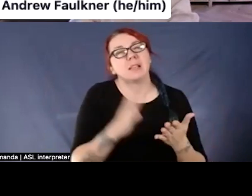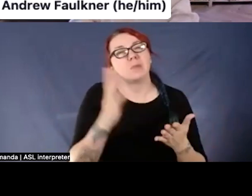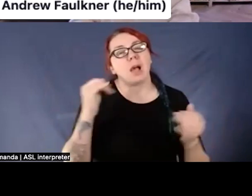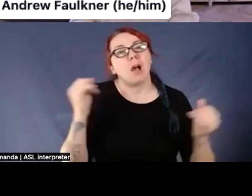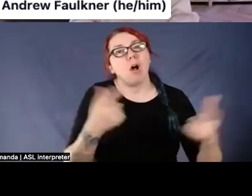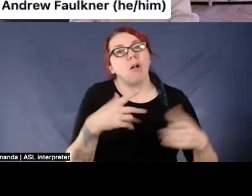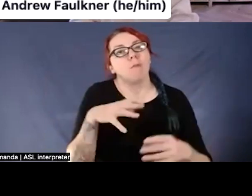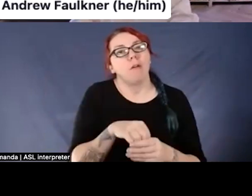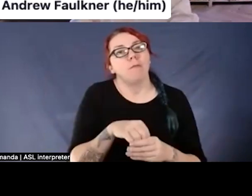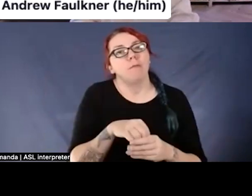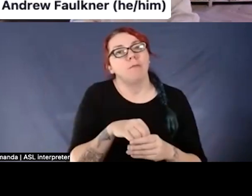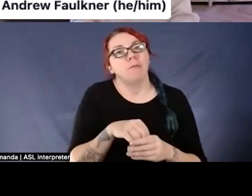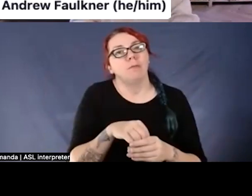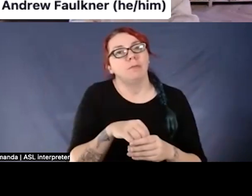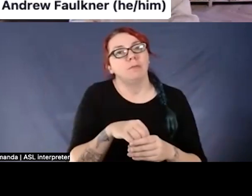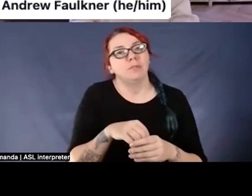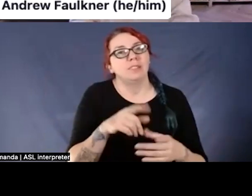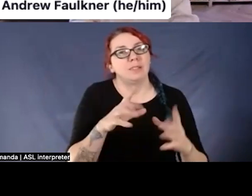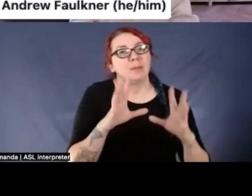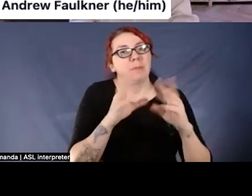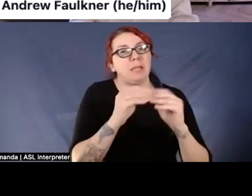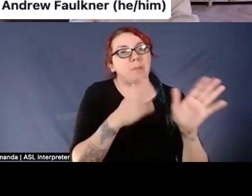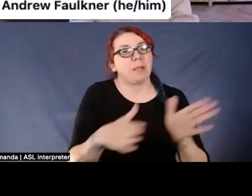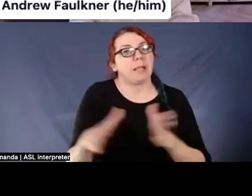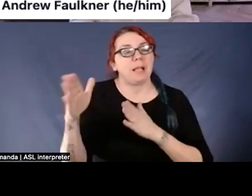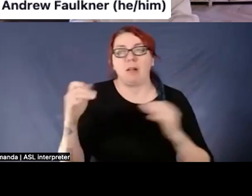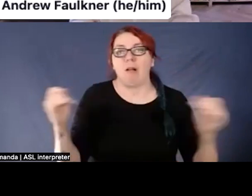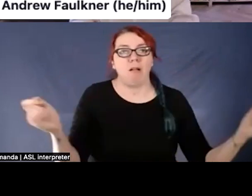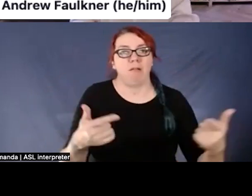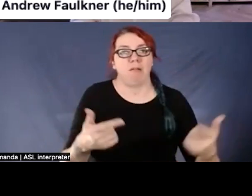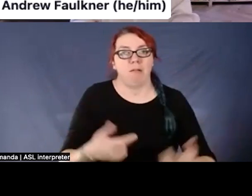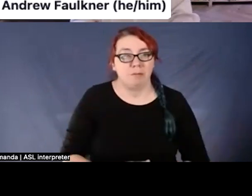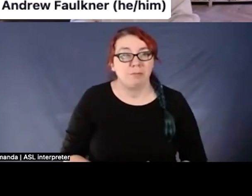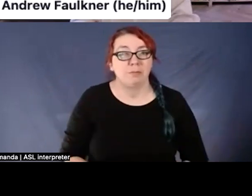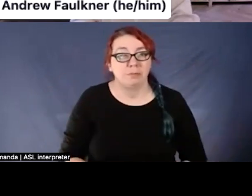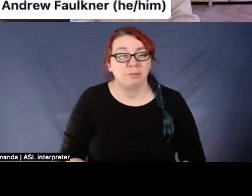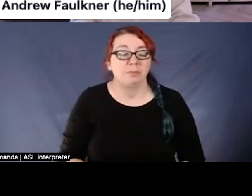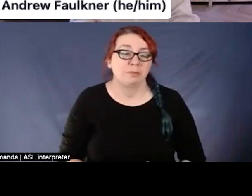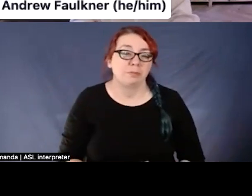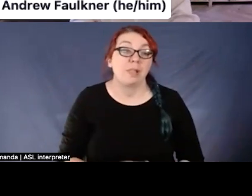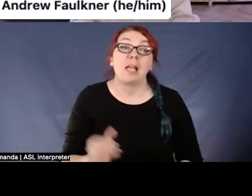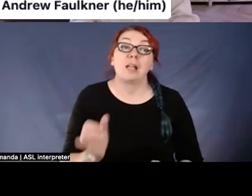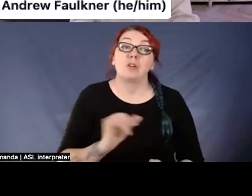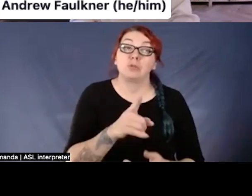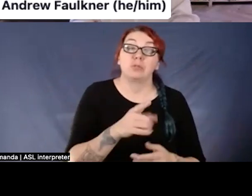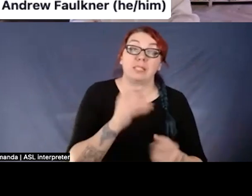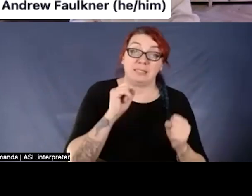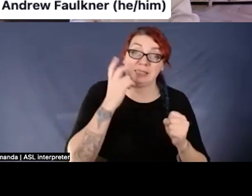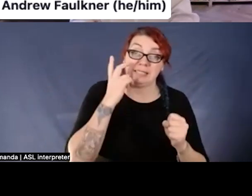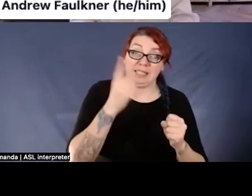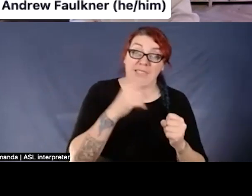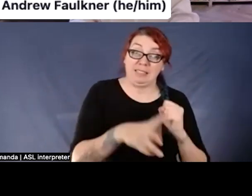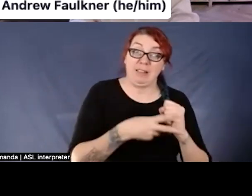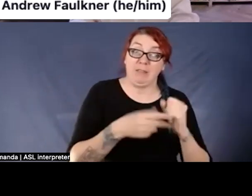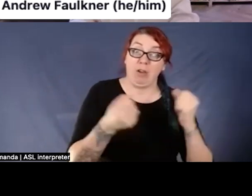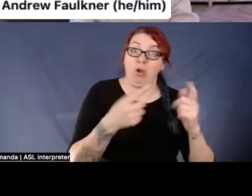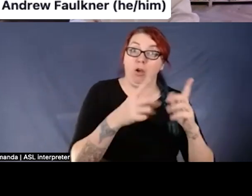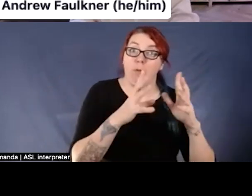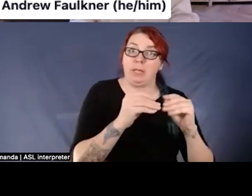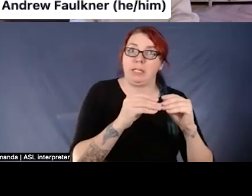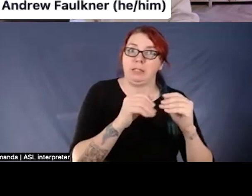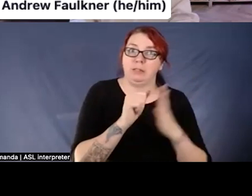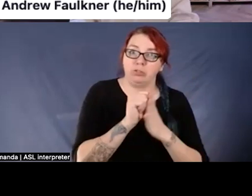we would do. It gets to be three weeks later. And I think, "Uh-oh, what was that thing that Lee had